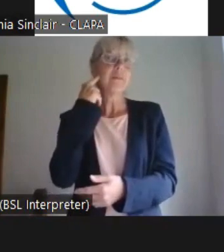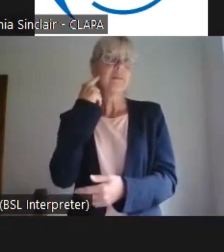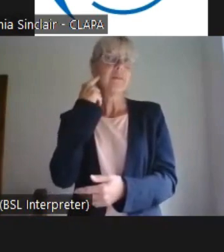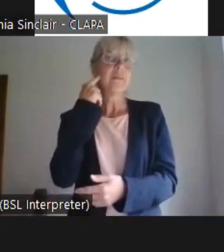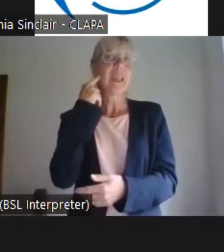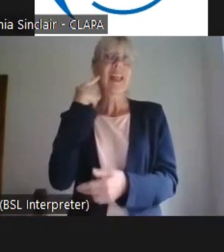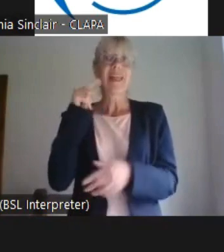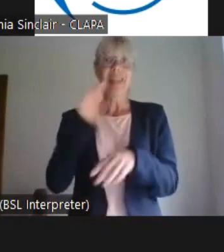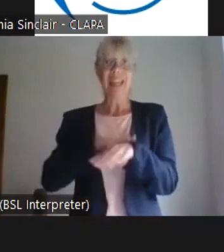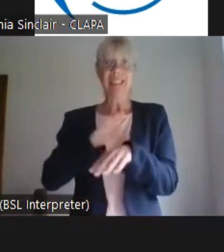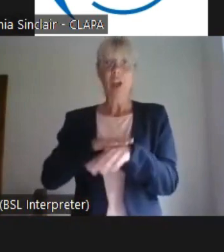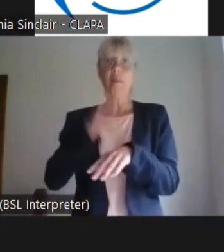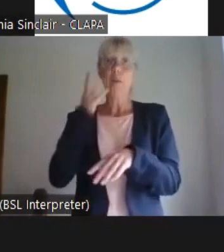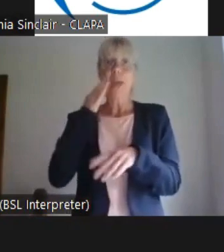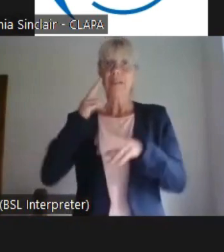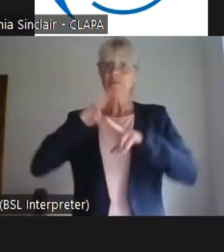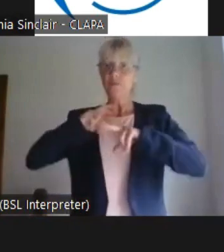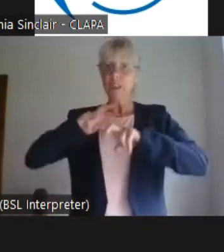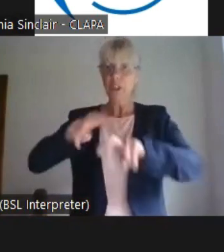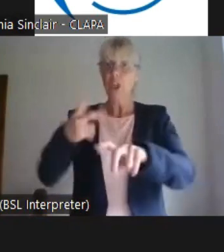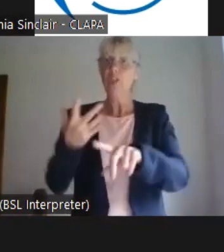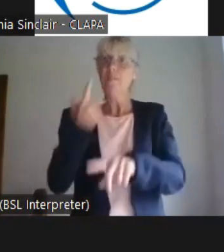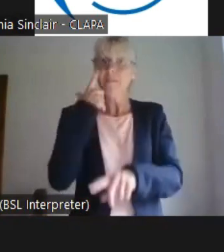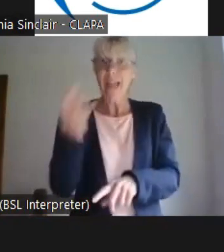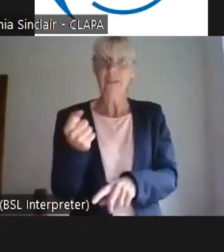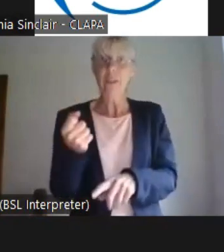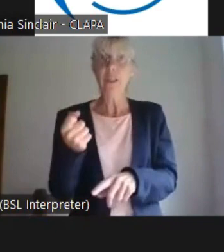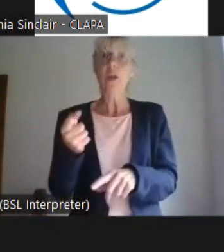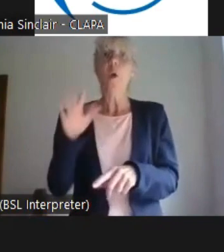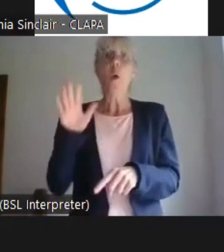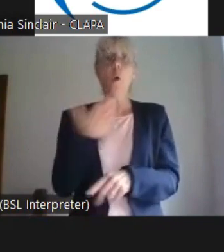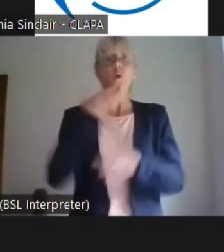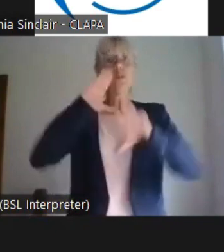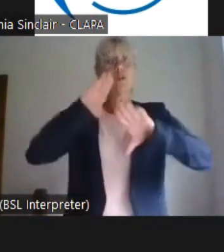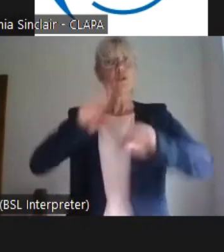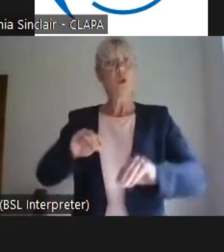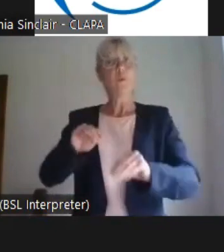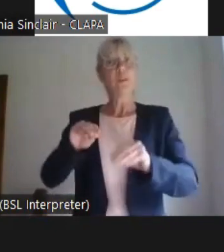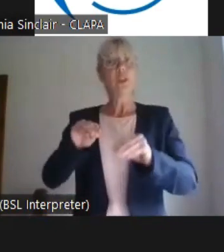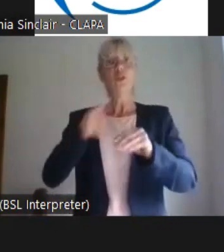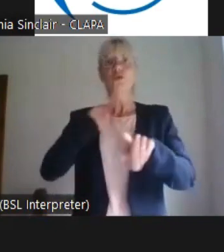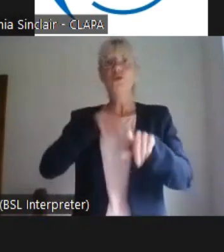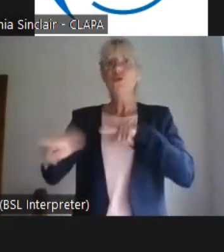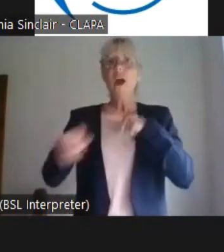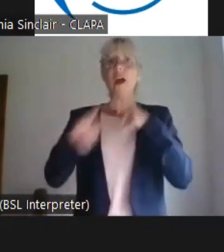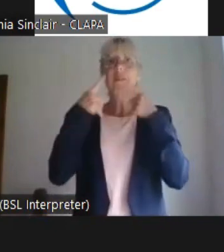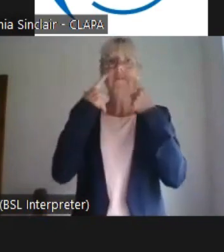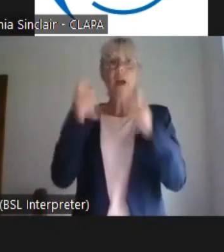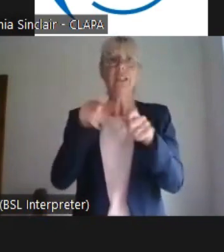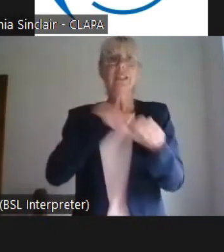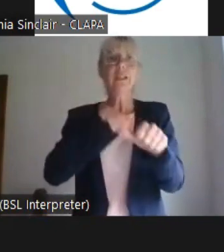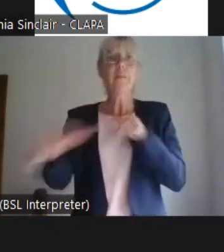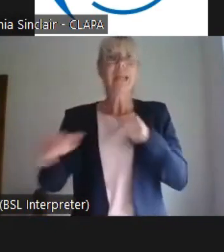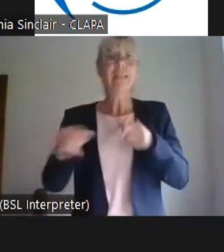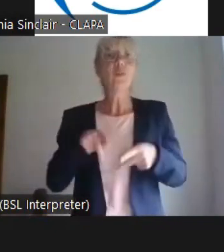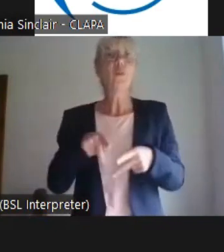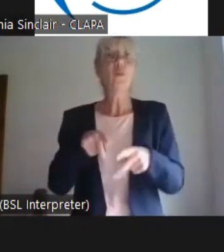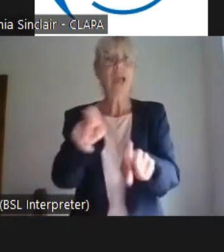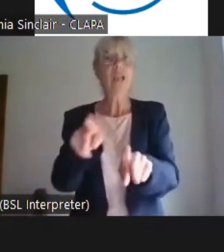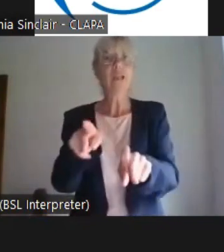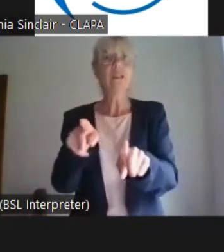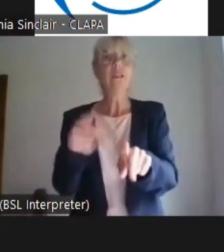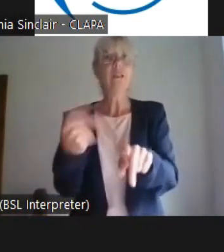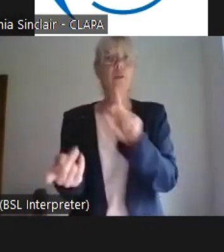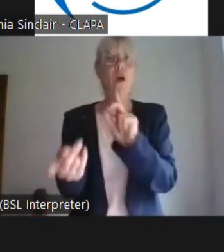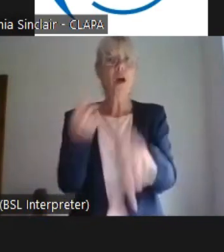thought there might be a better way to to answer this dilemma this issue so at the moment this